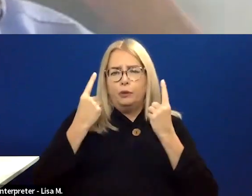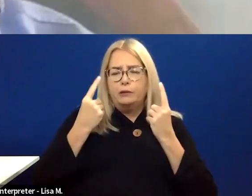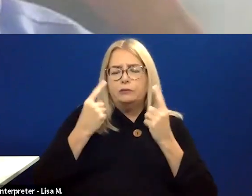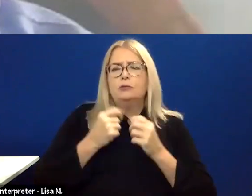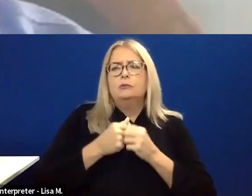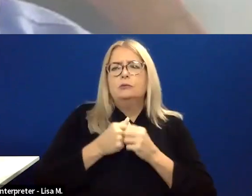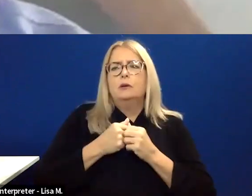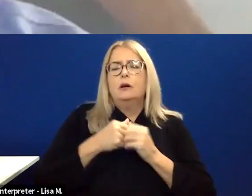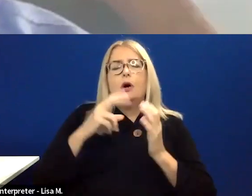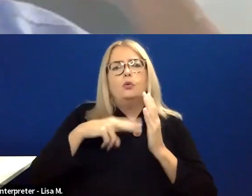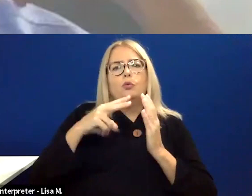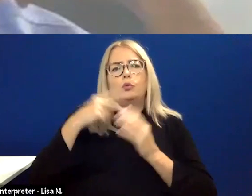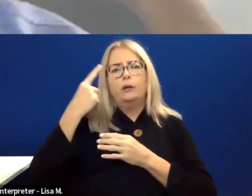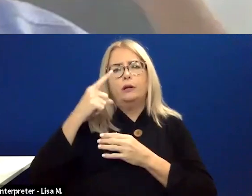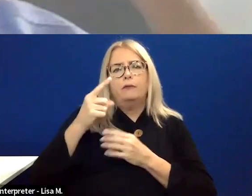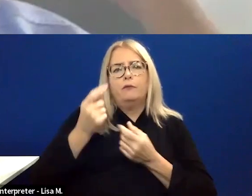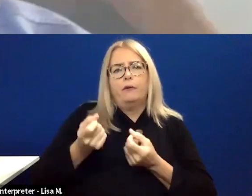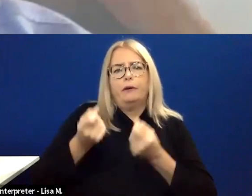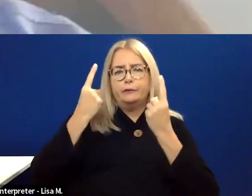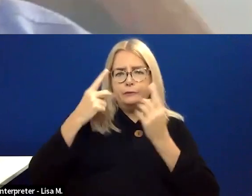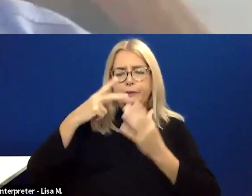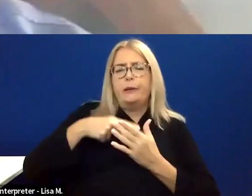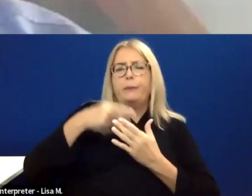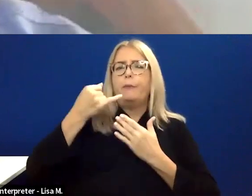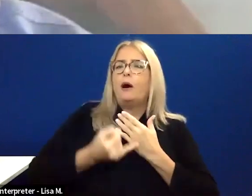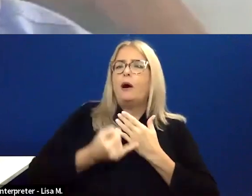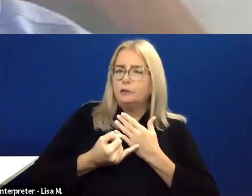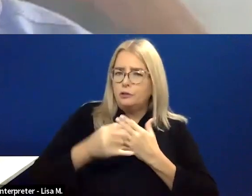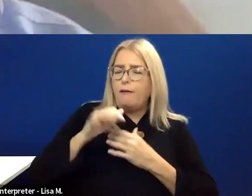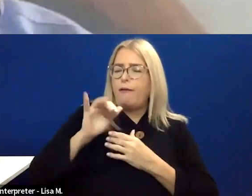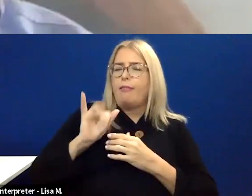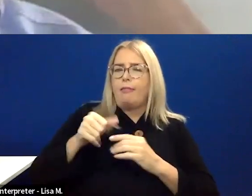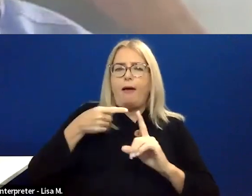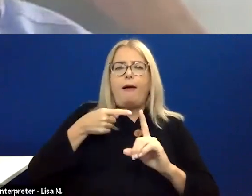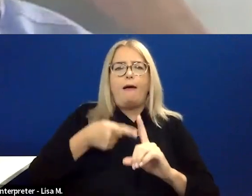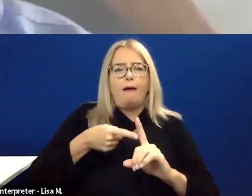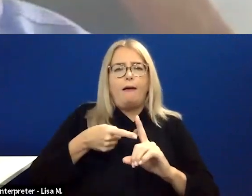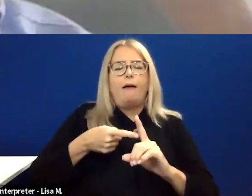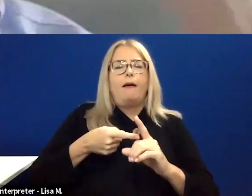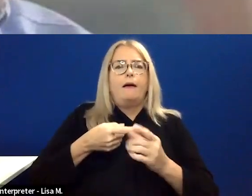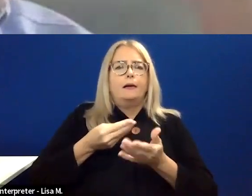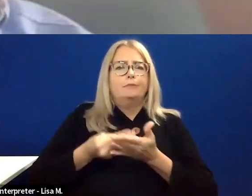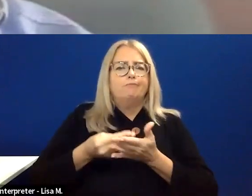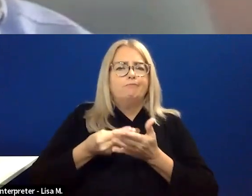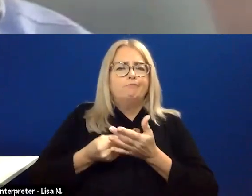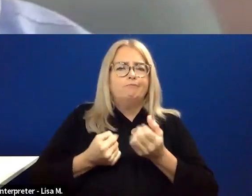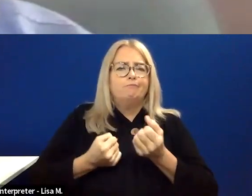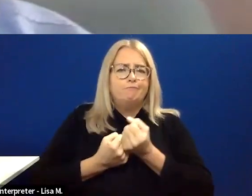for Understanding project which was a project funded by IES Institute of Education Sciences